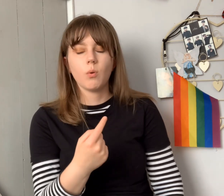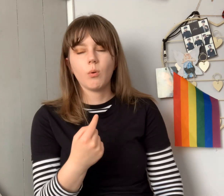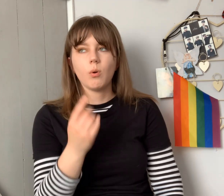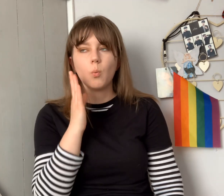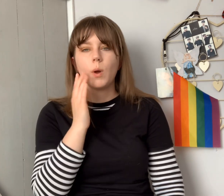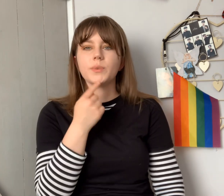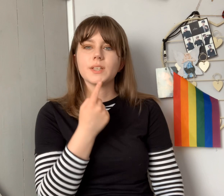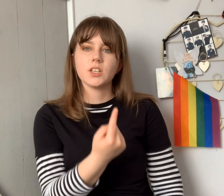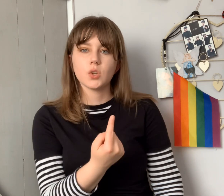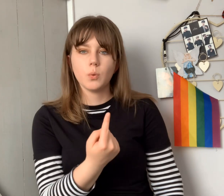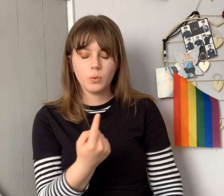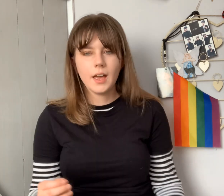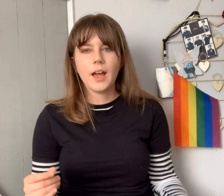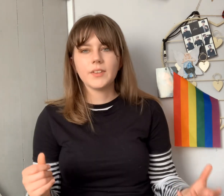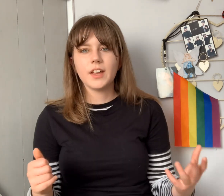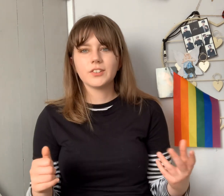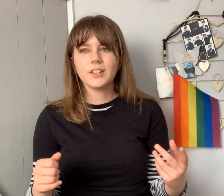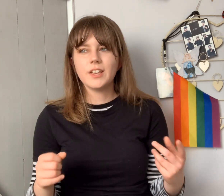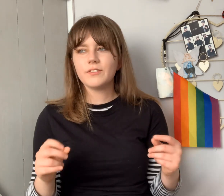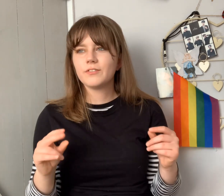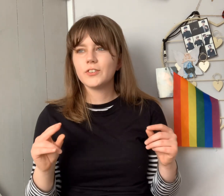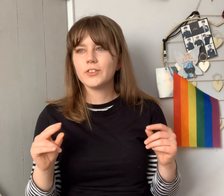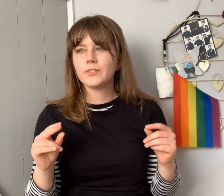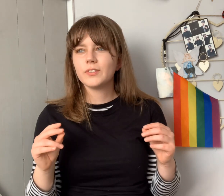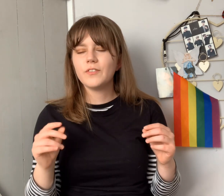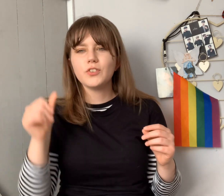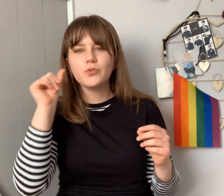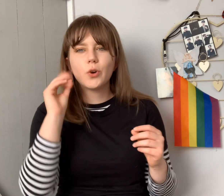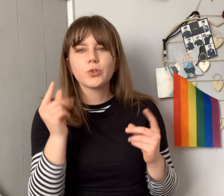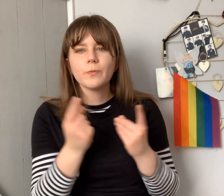And then when you know something is building up